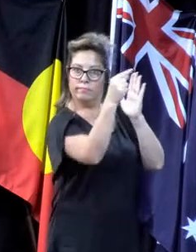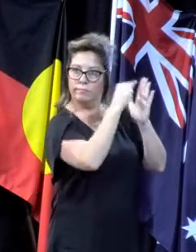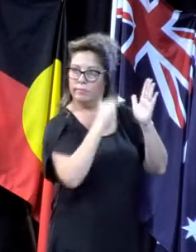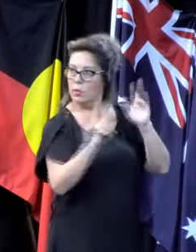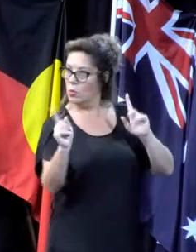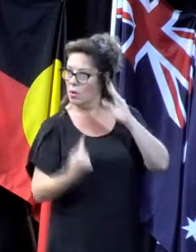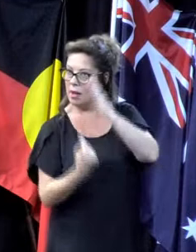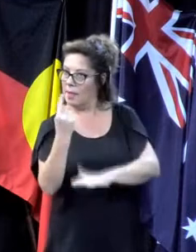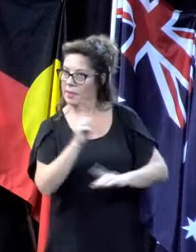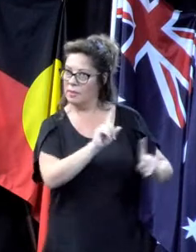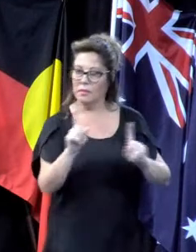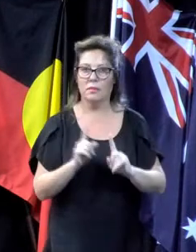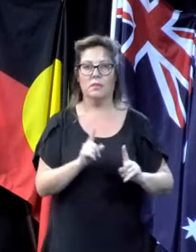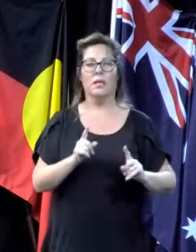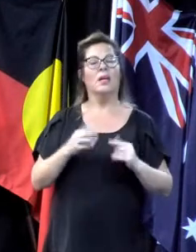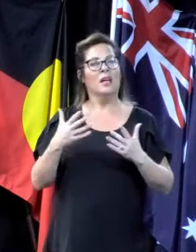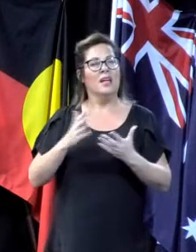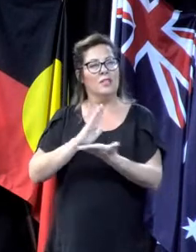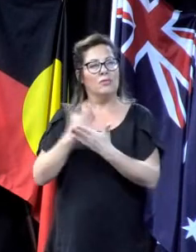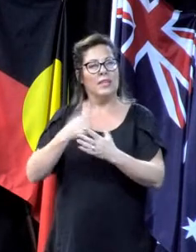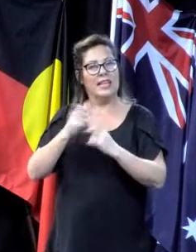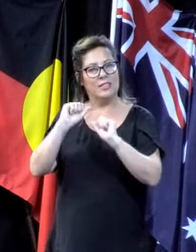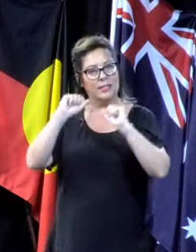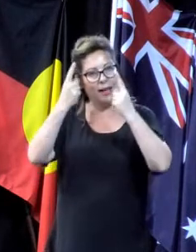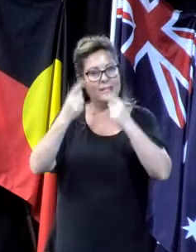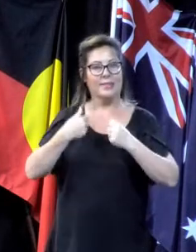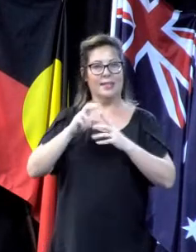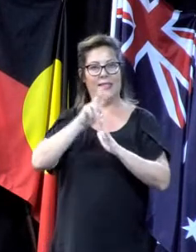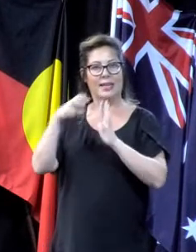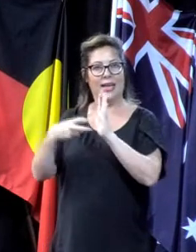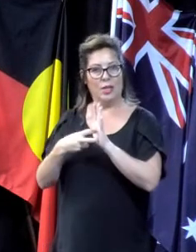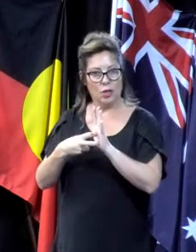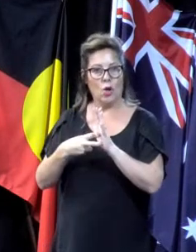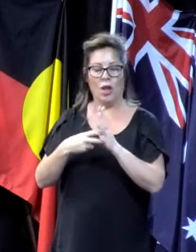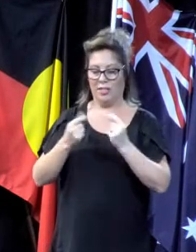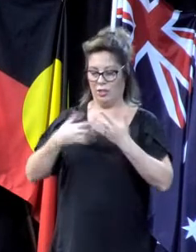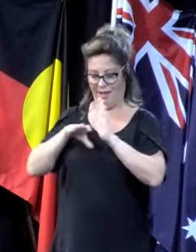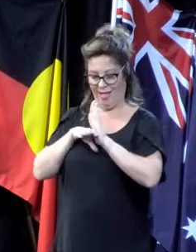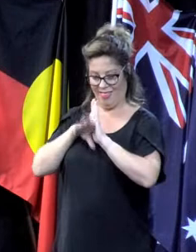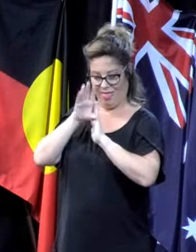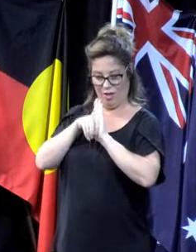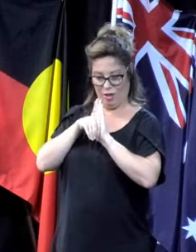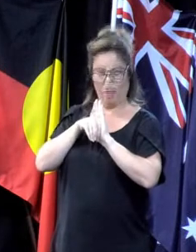So, it's just about understanding and acknowledging the scope and sequence of the curriculum and that we're just talking